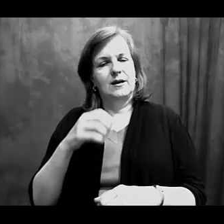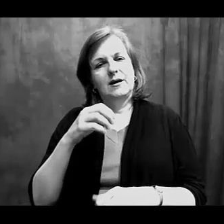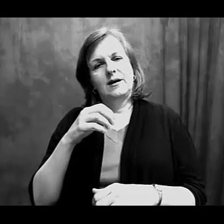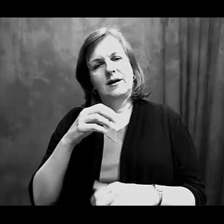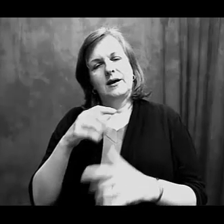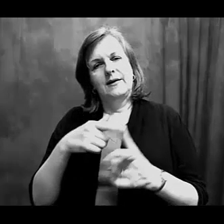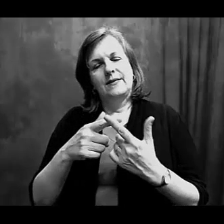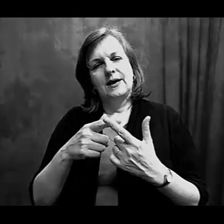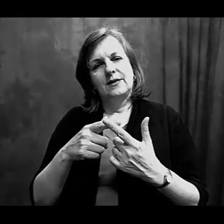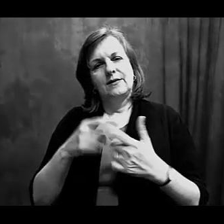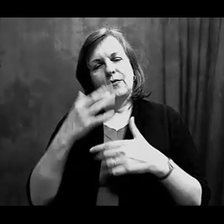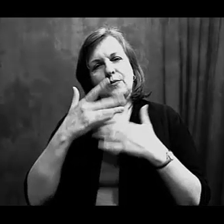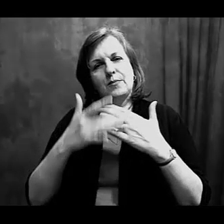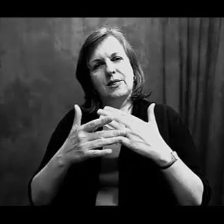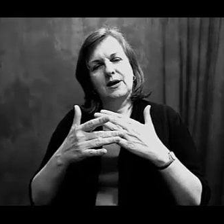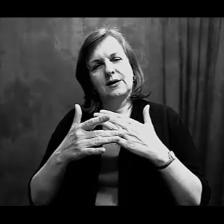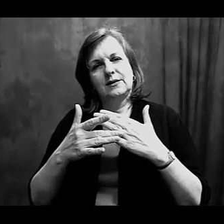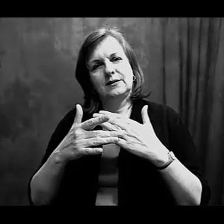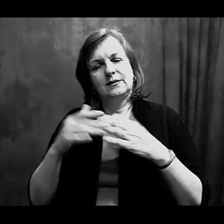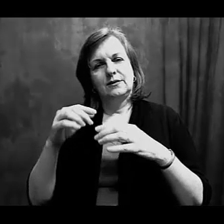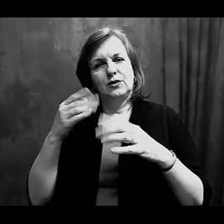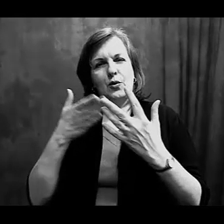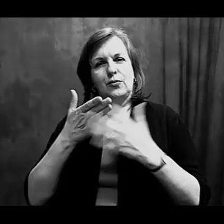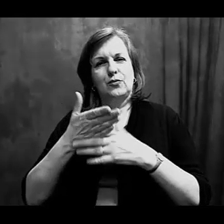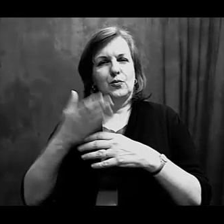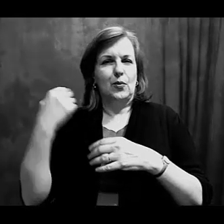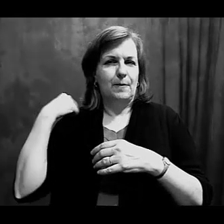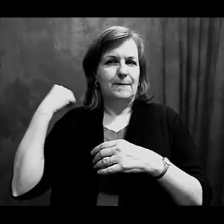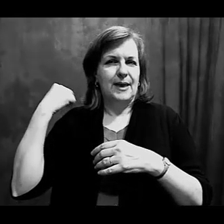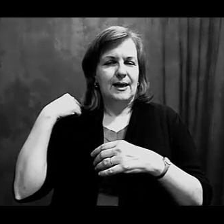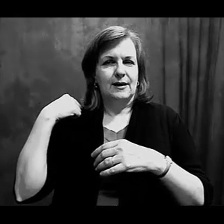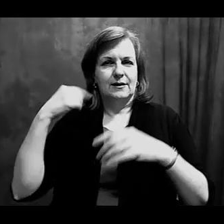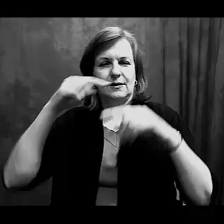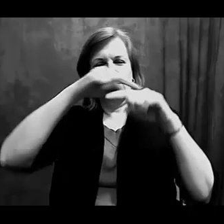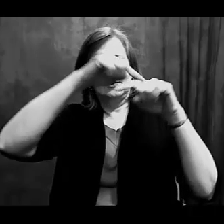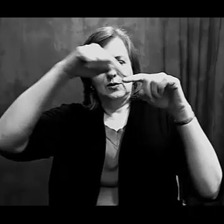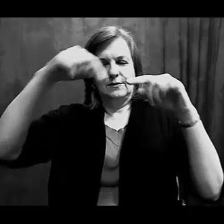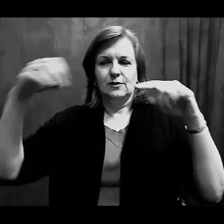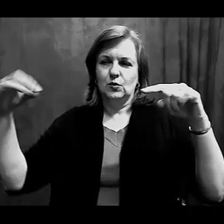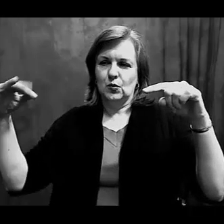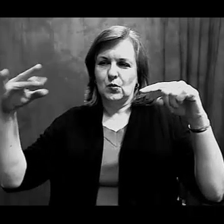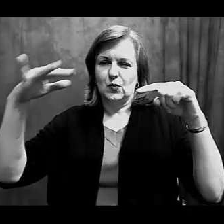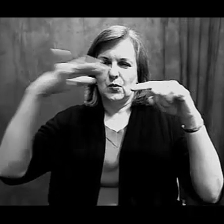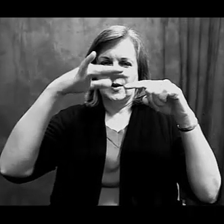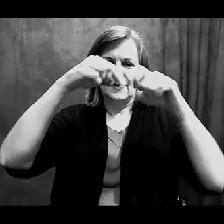and is actually going to essentially drip down onto the tissues